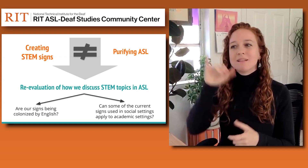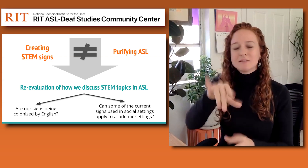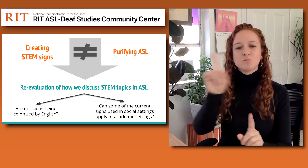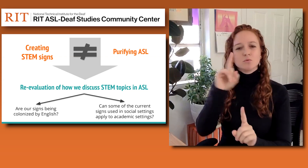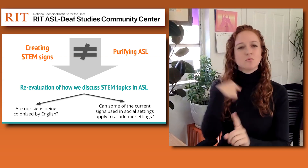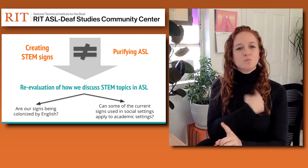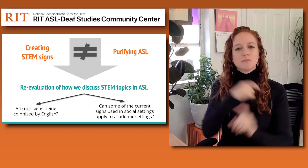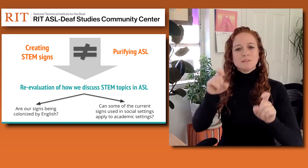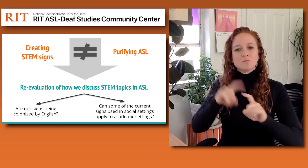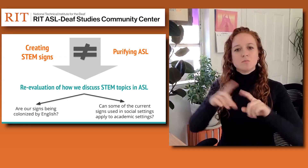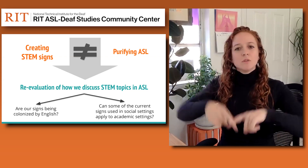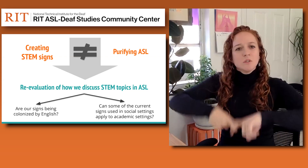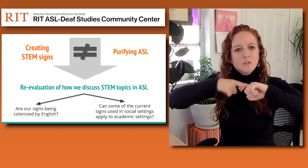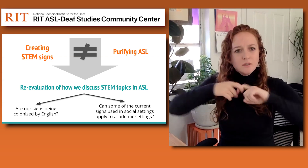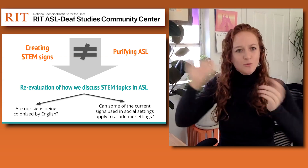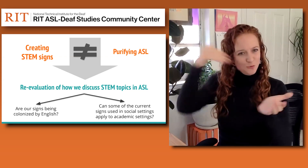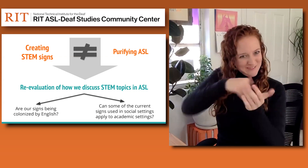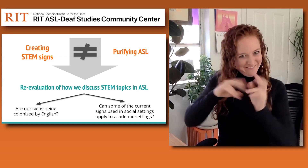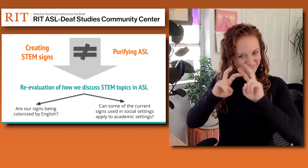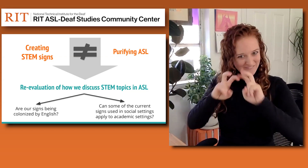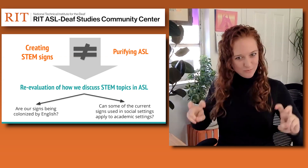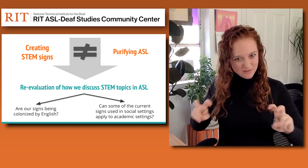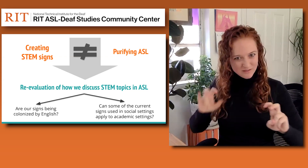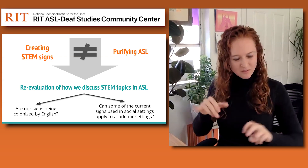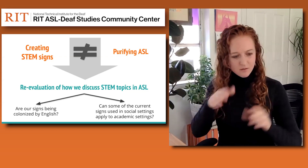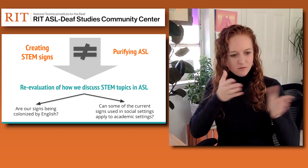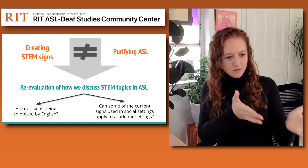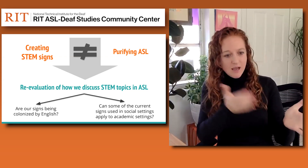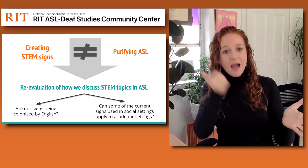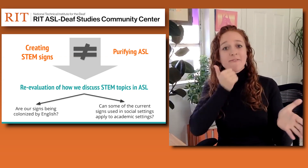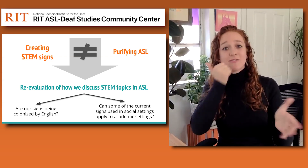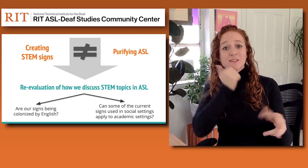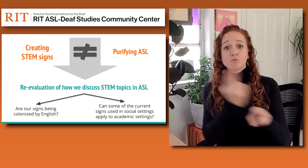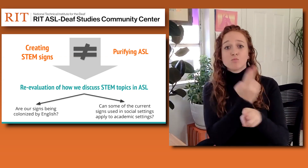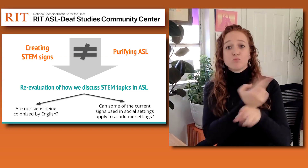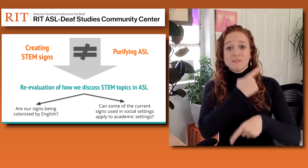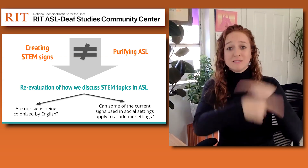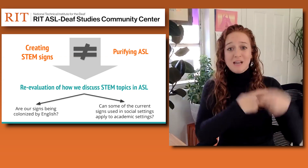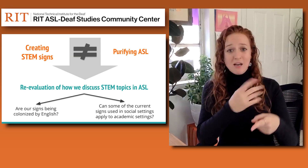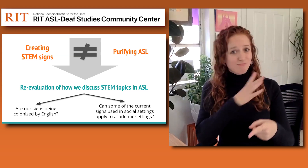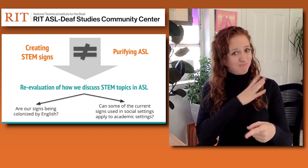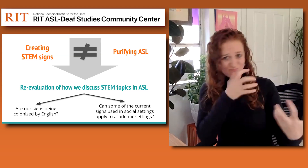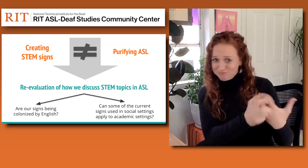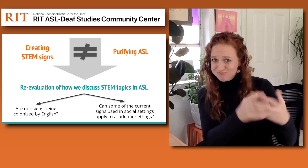That's where we need to, again, stop, take a look. Look at everyday use of sign language,